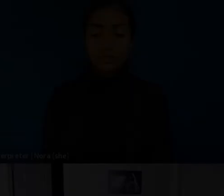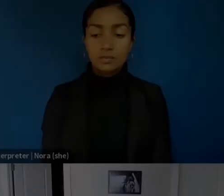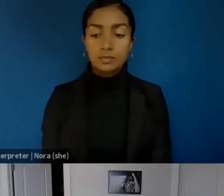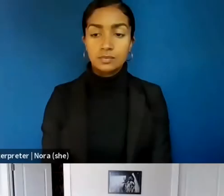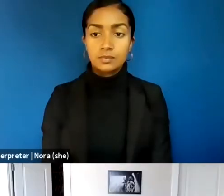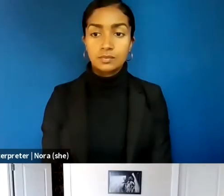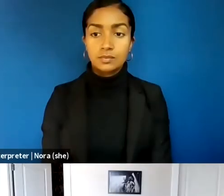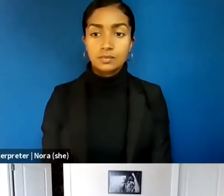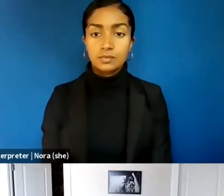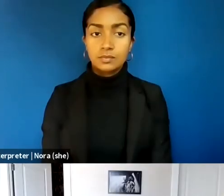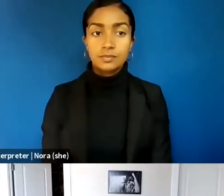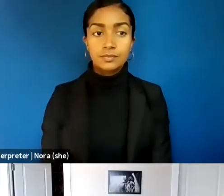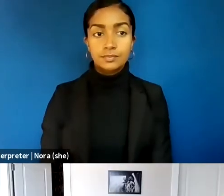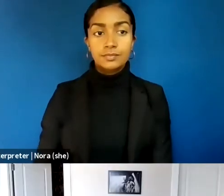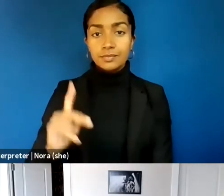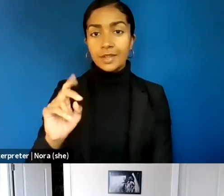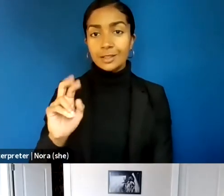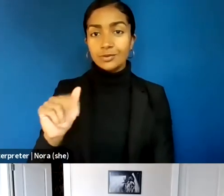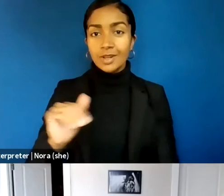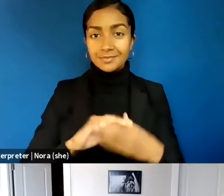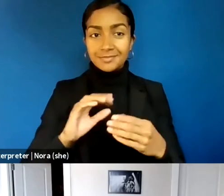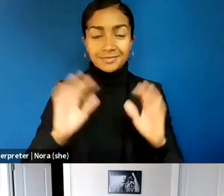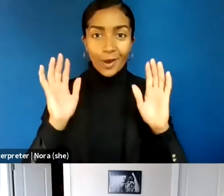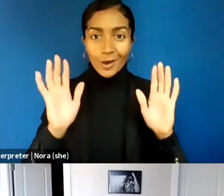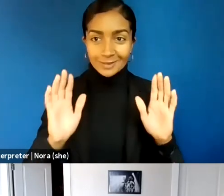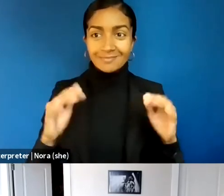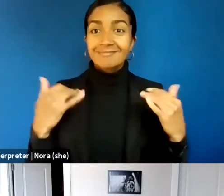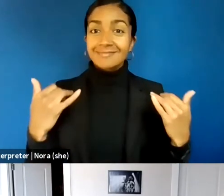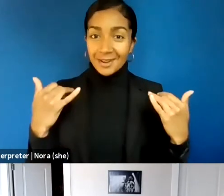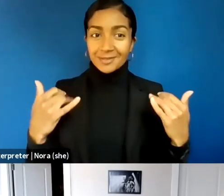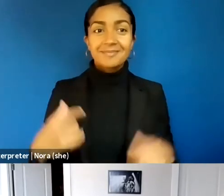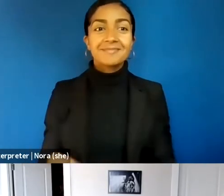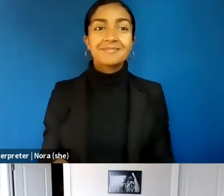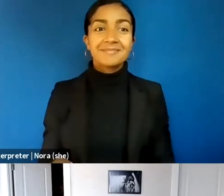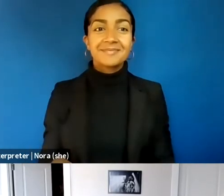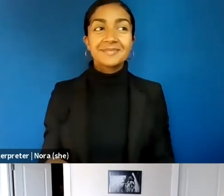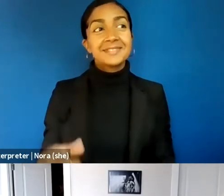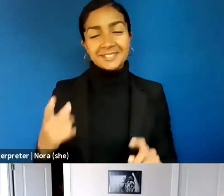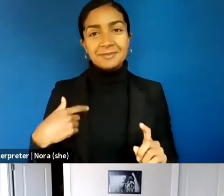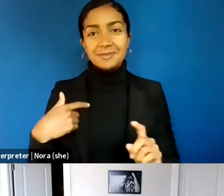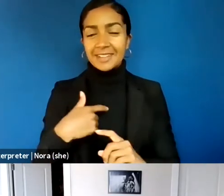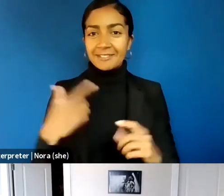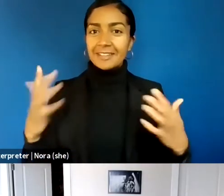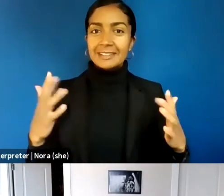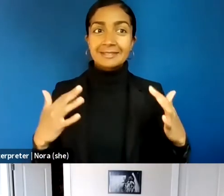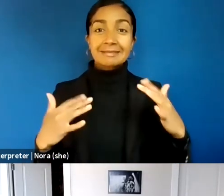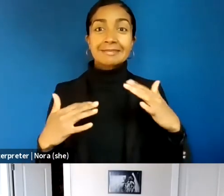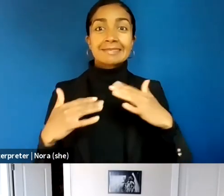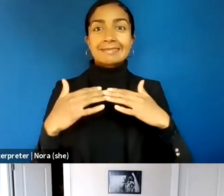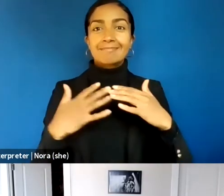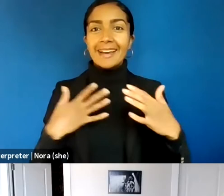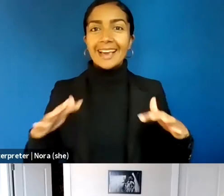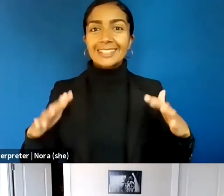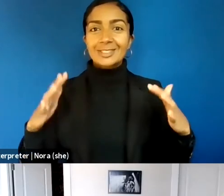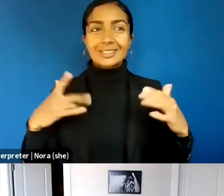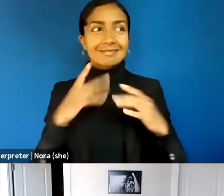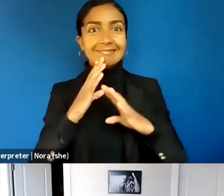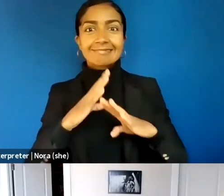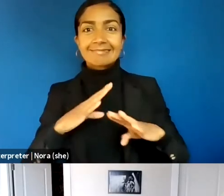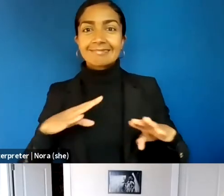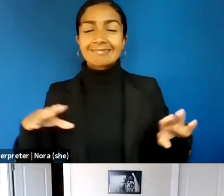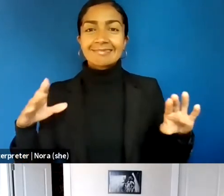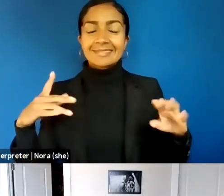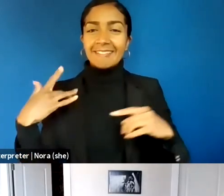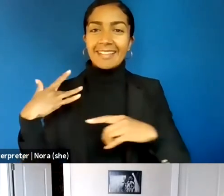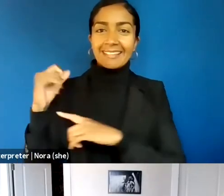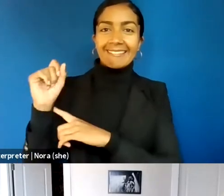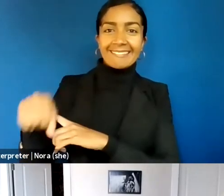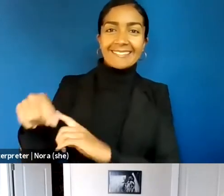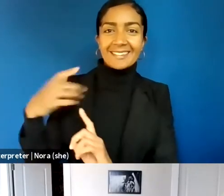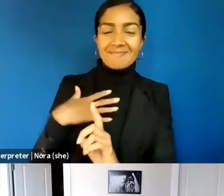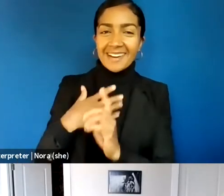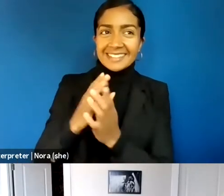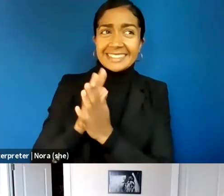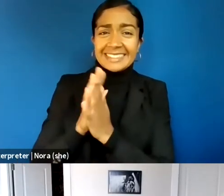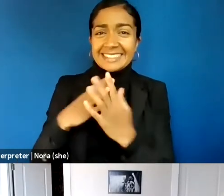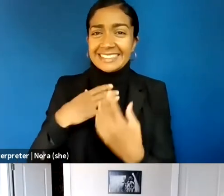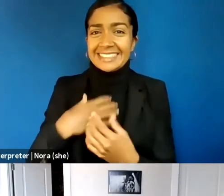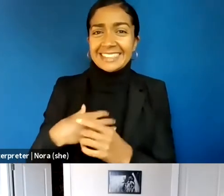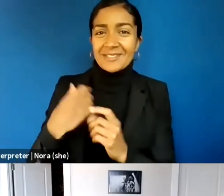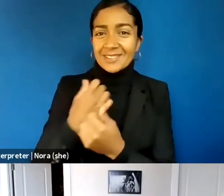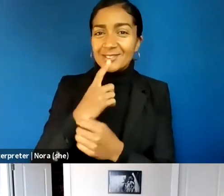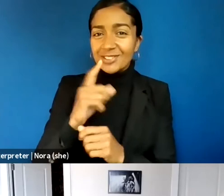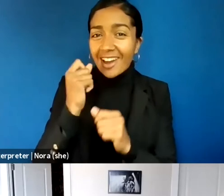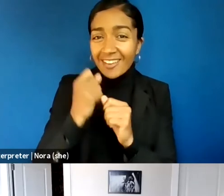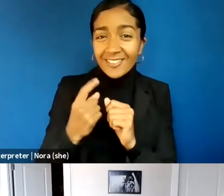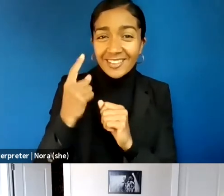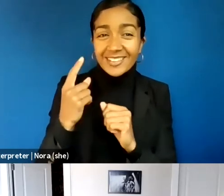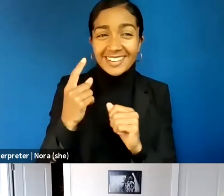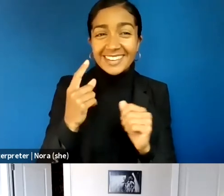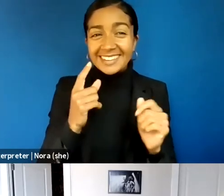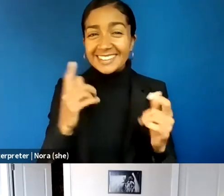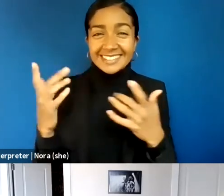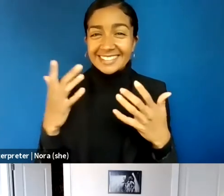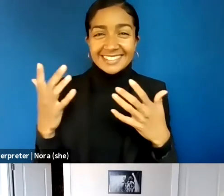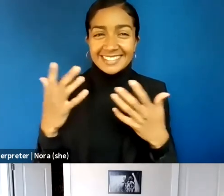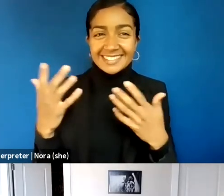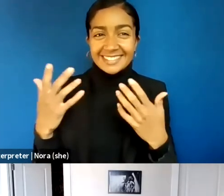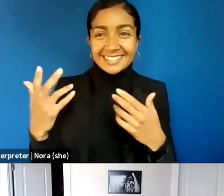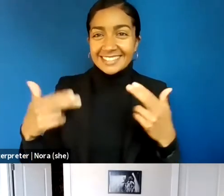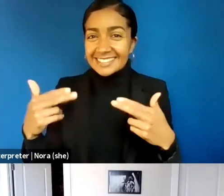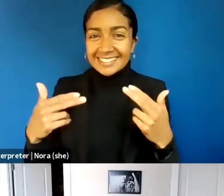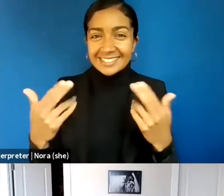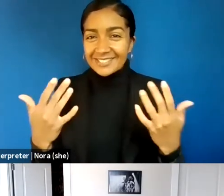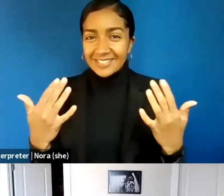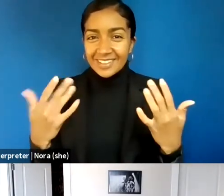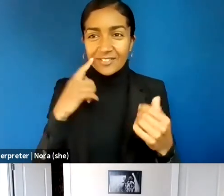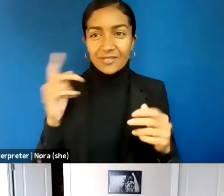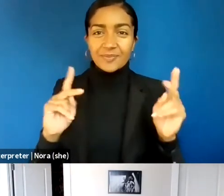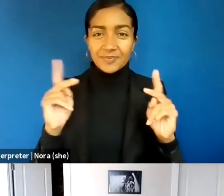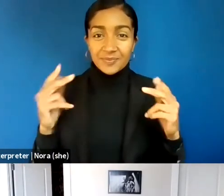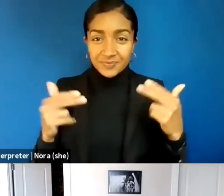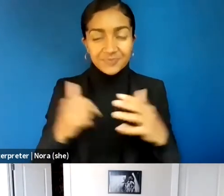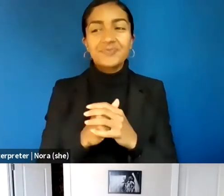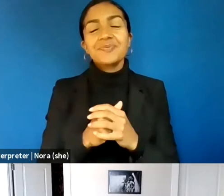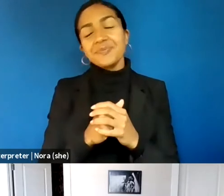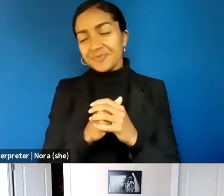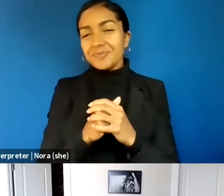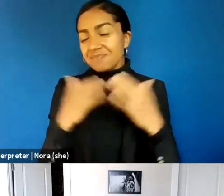Kendra Albert: Awesome. Well, we have reached the point where my anxiousness sitting here in silence overcomes my desire to make sure that we're just waiting for folks to -- waiting for folks to come. So I'm going to get us started.